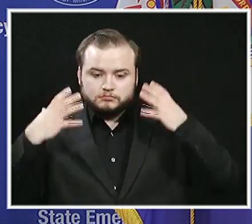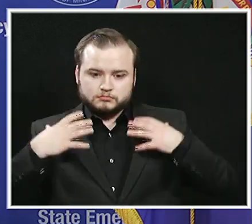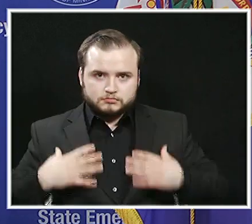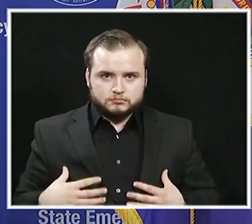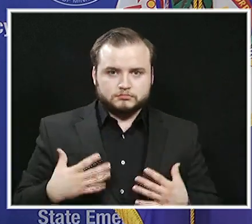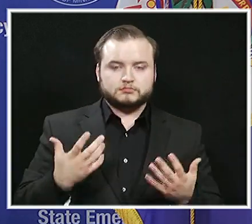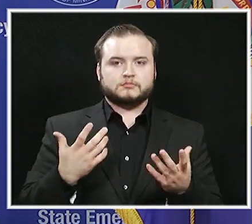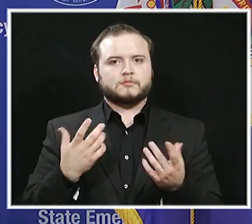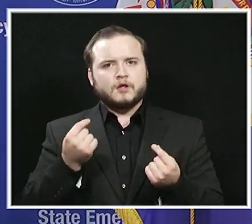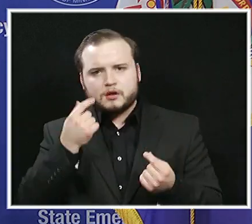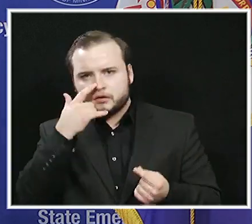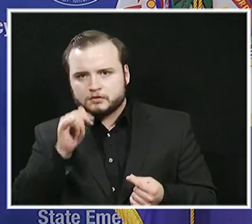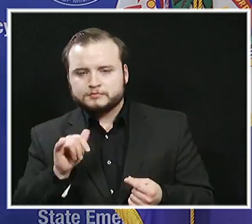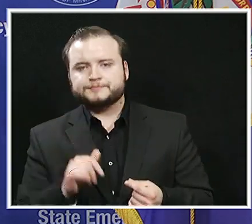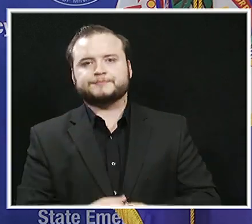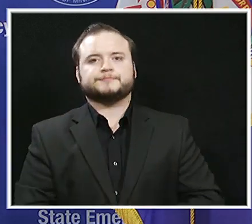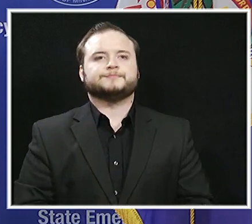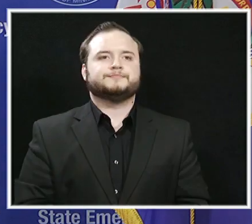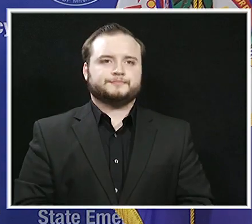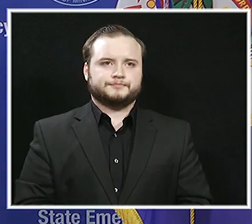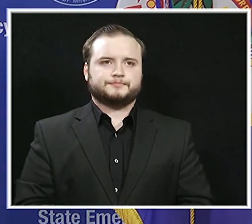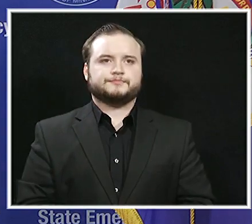have, what is their equipment, I know every hellmet